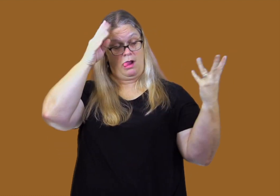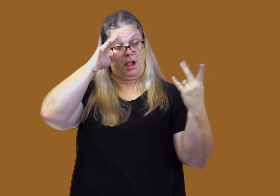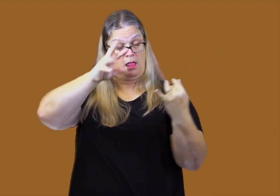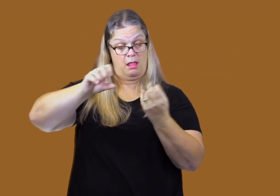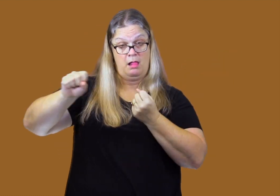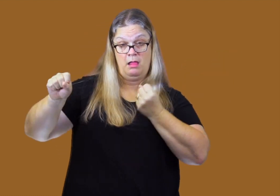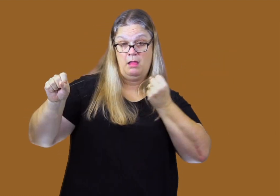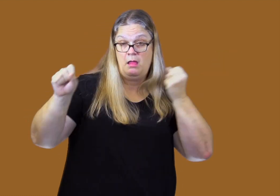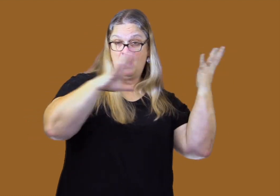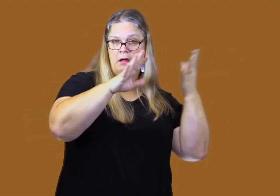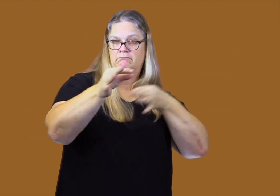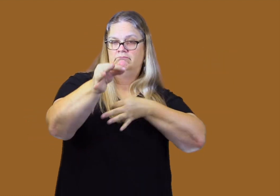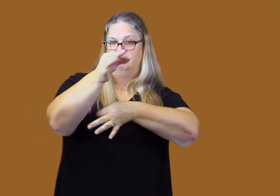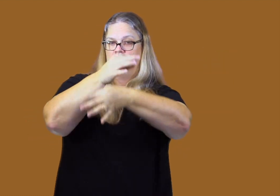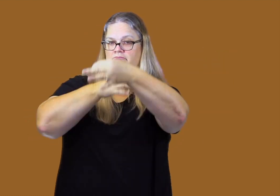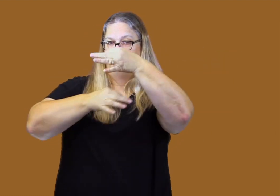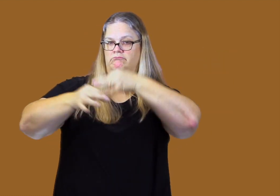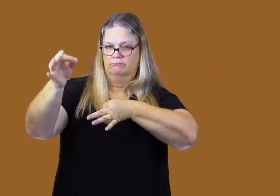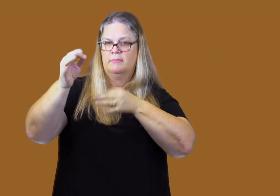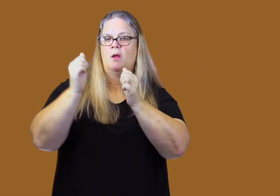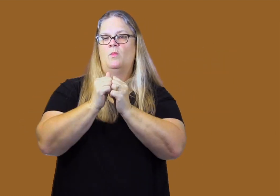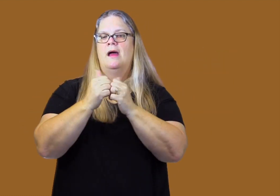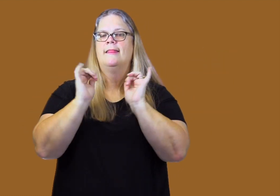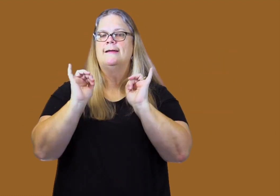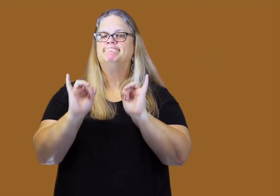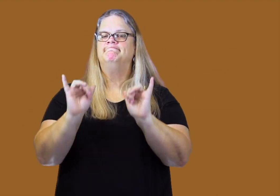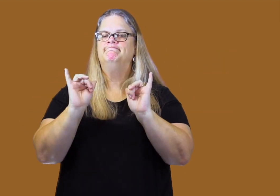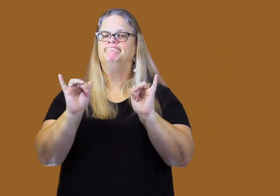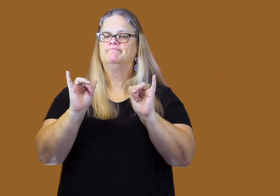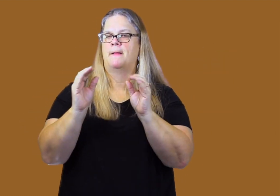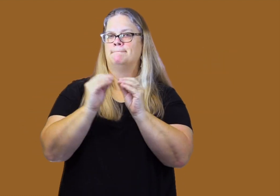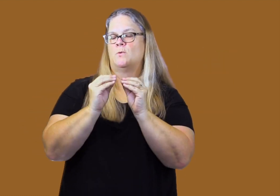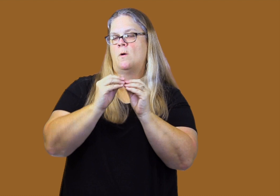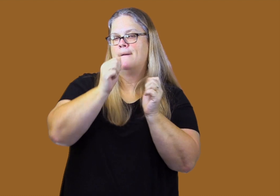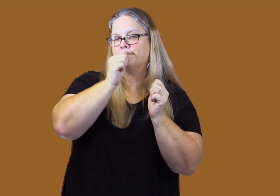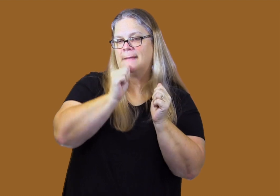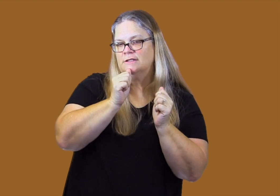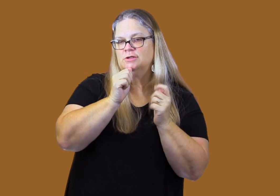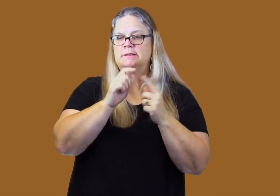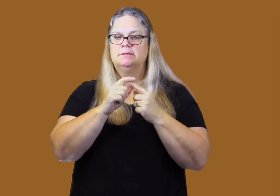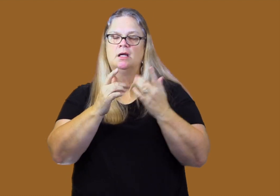So, whenever I replace those thoughts, with thoughts of patients,